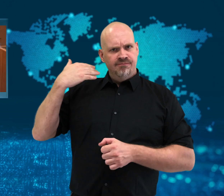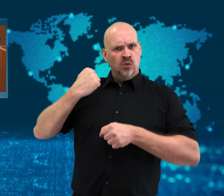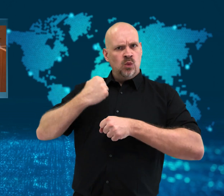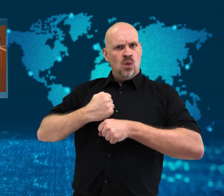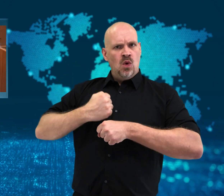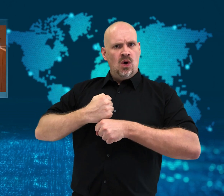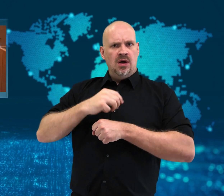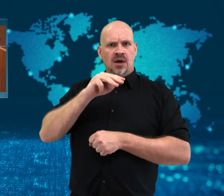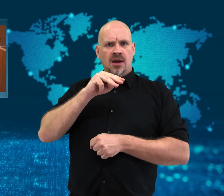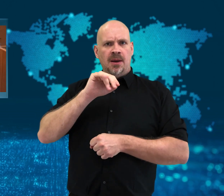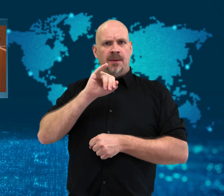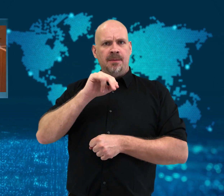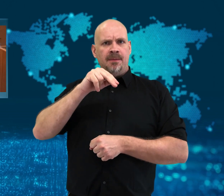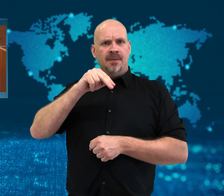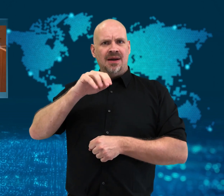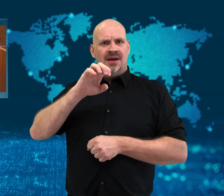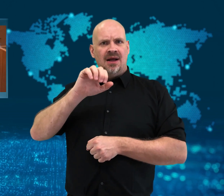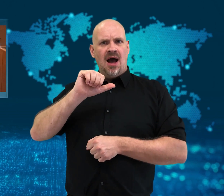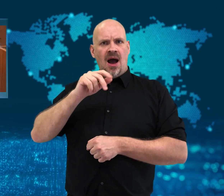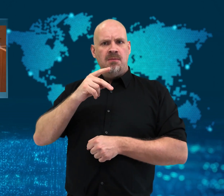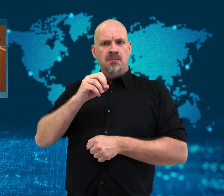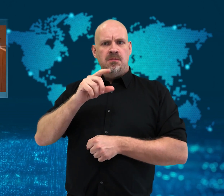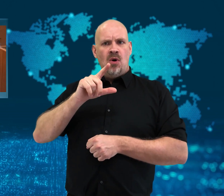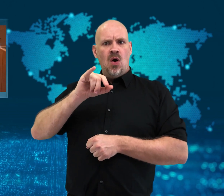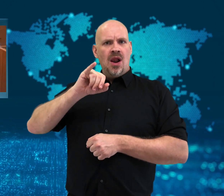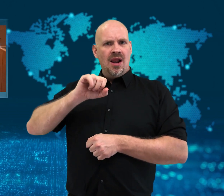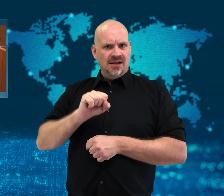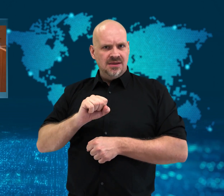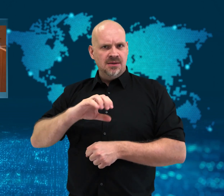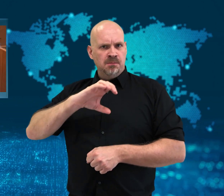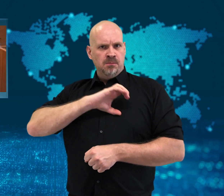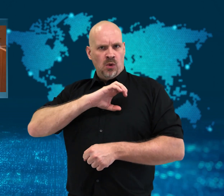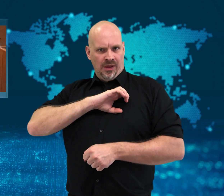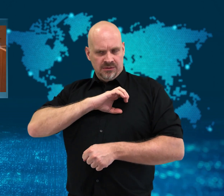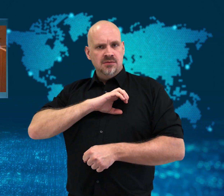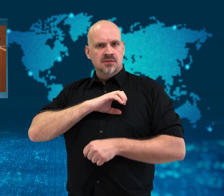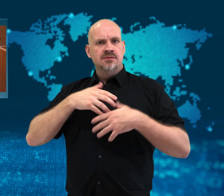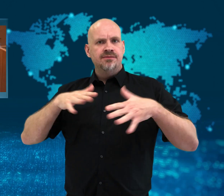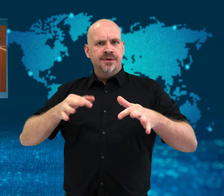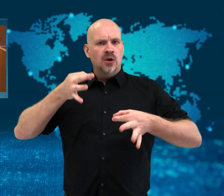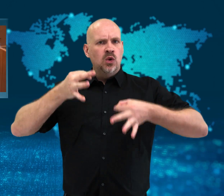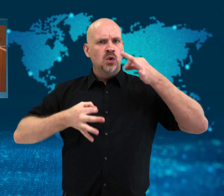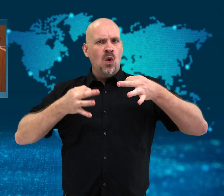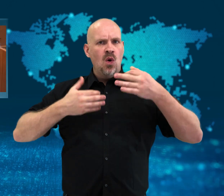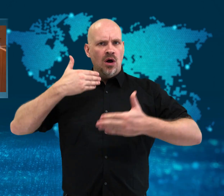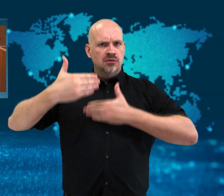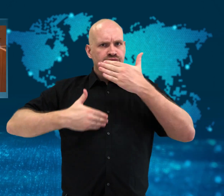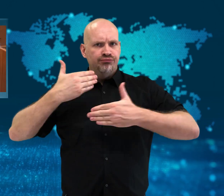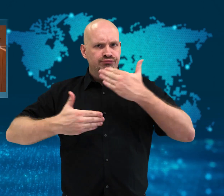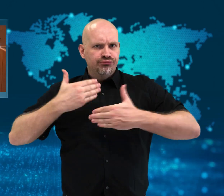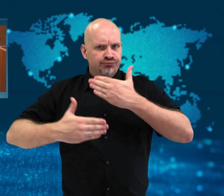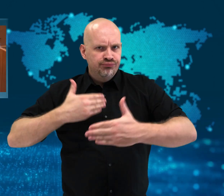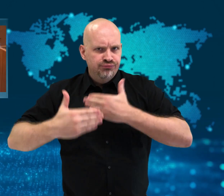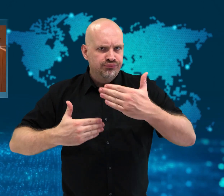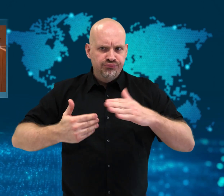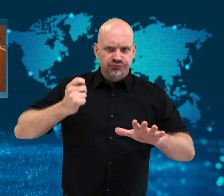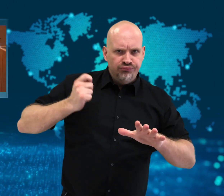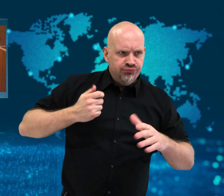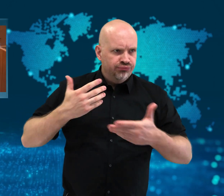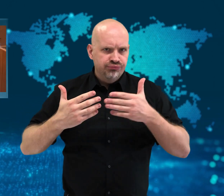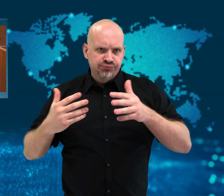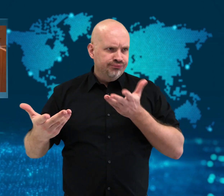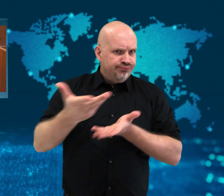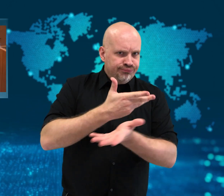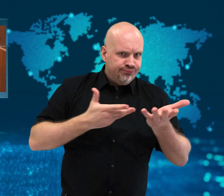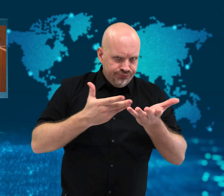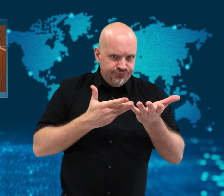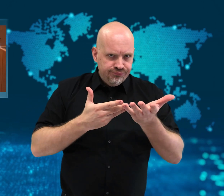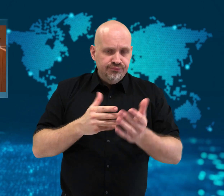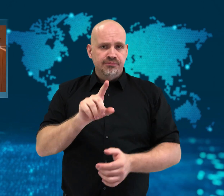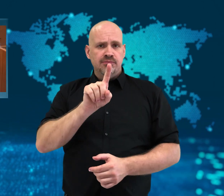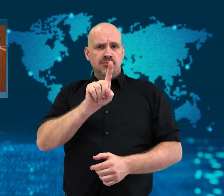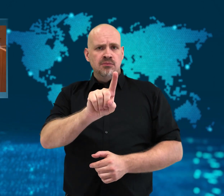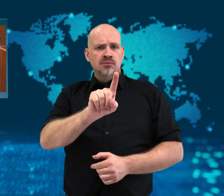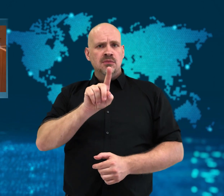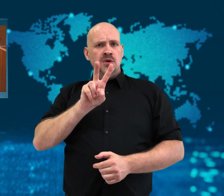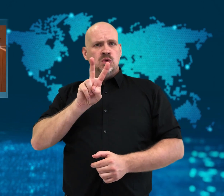a 12-member jury found former Minneapolis police officer Derek